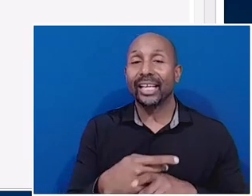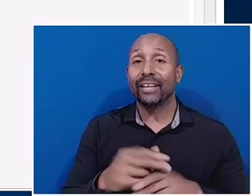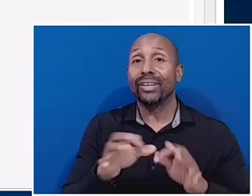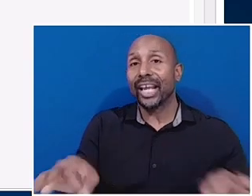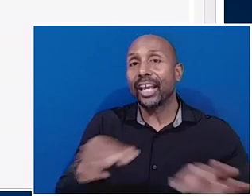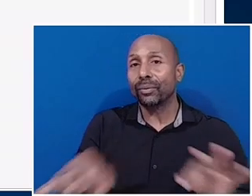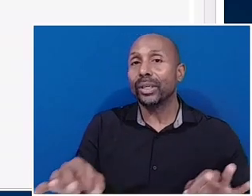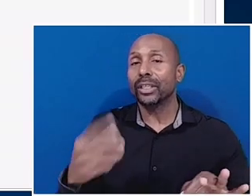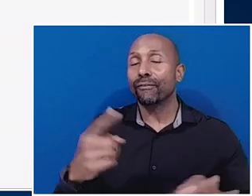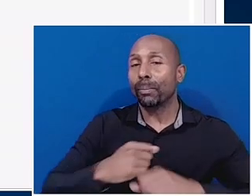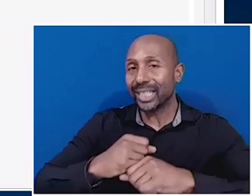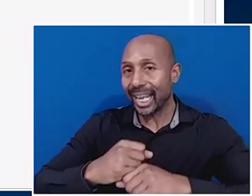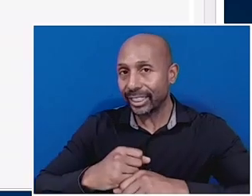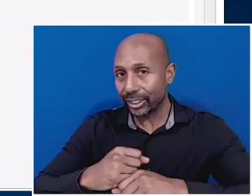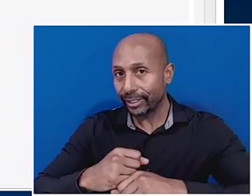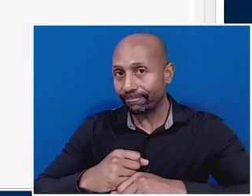Thank you, Barmak. Scott Dolan.